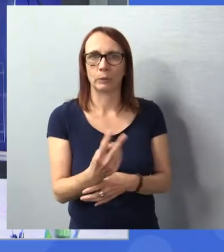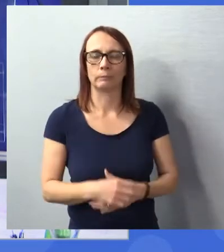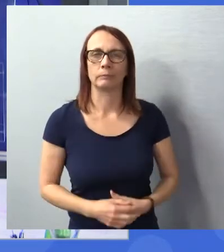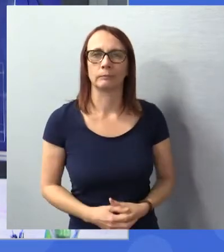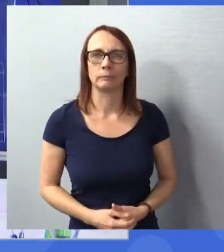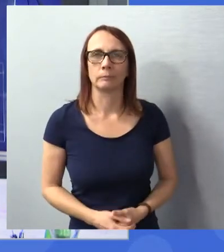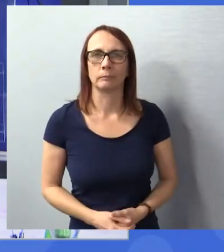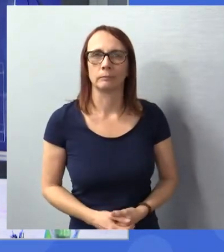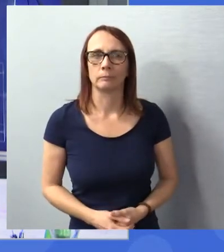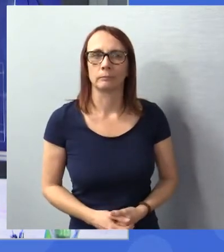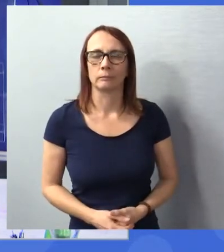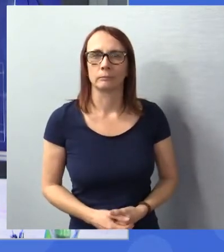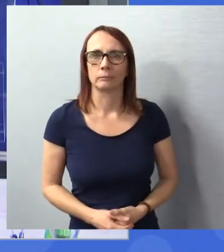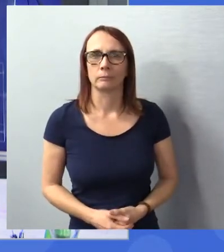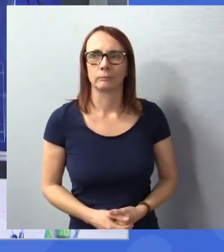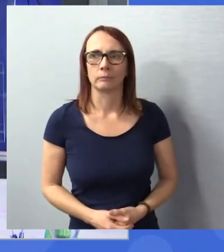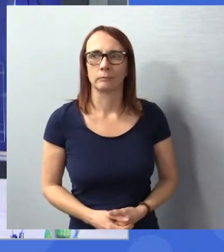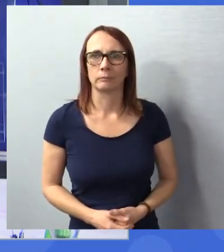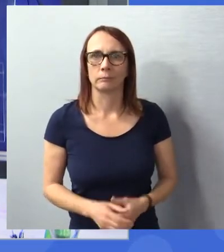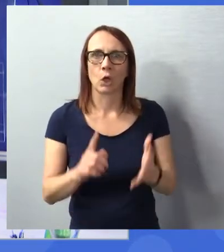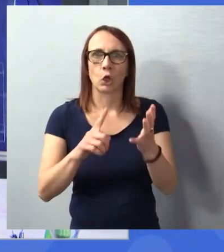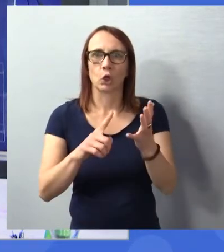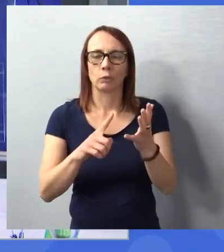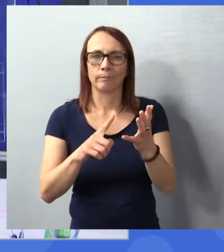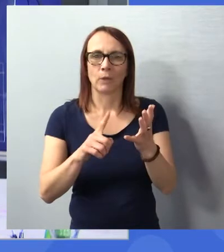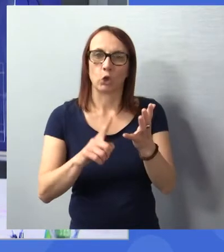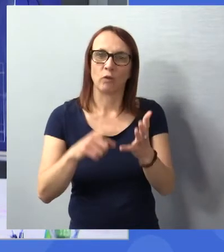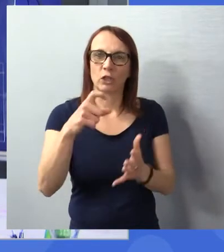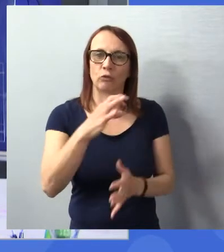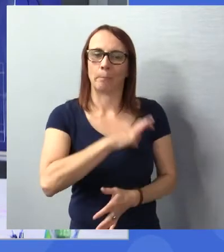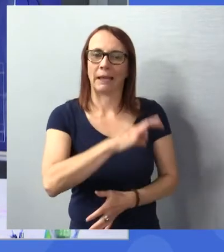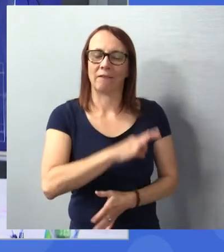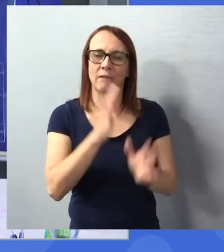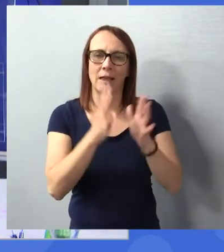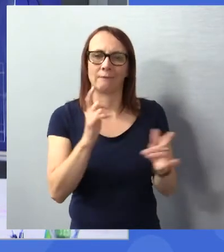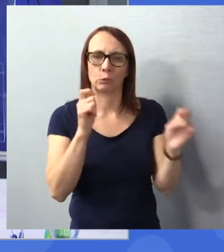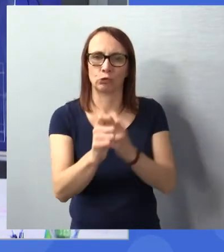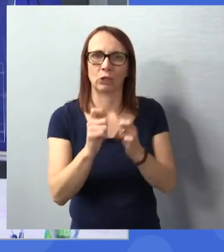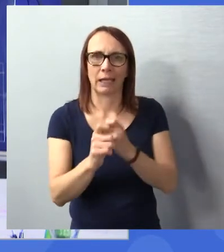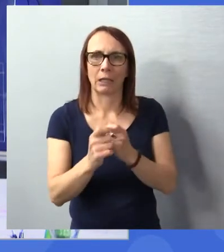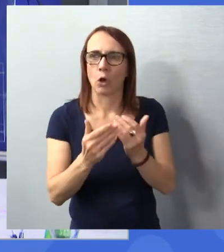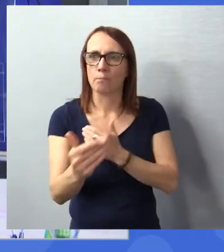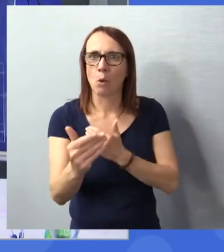we need to reform the universal credit more local committees evaluate what the